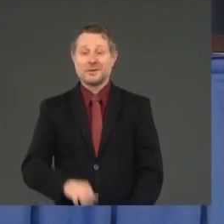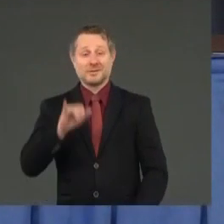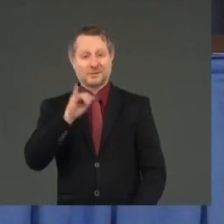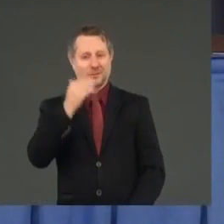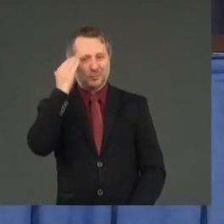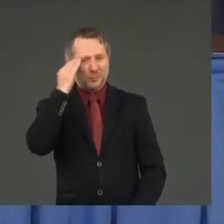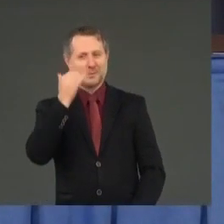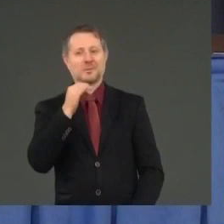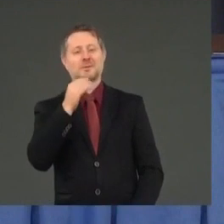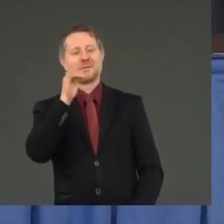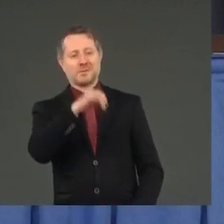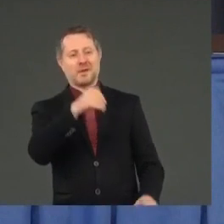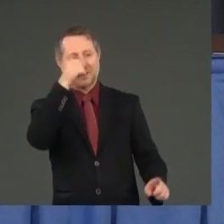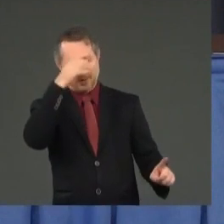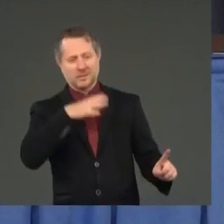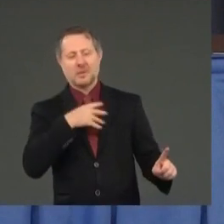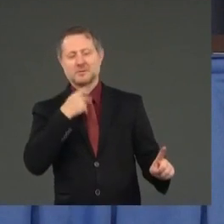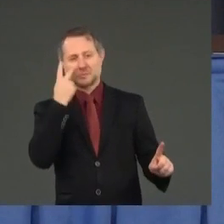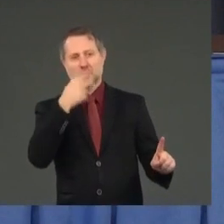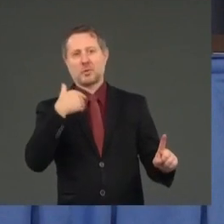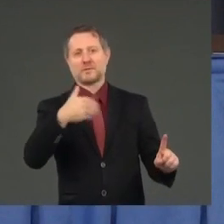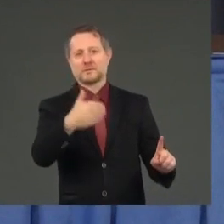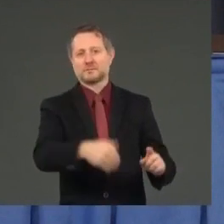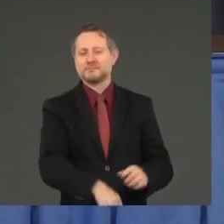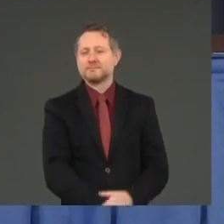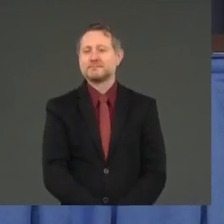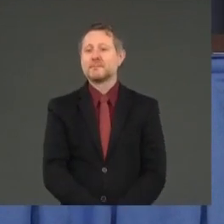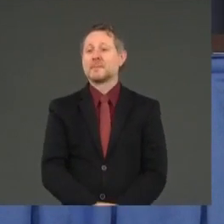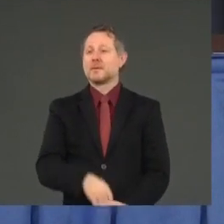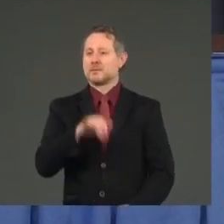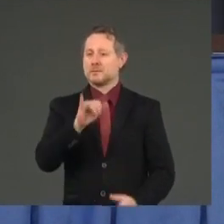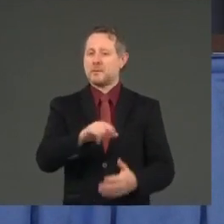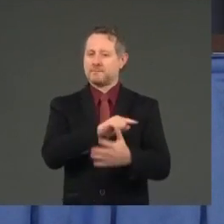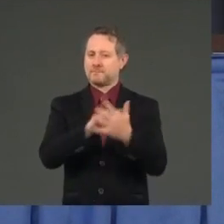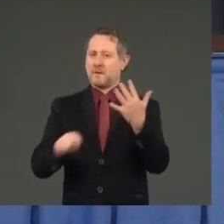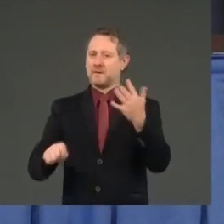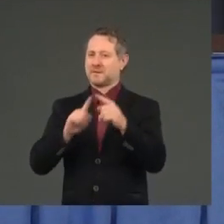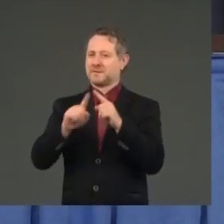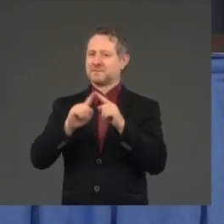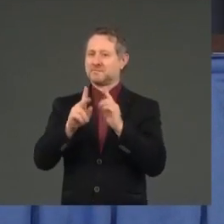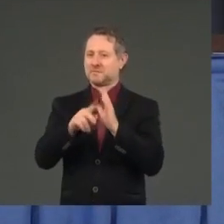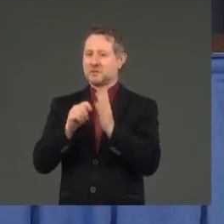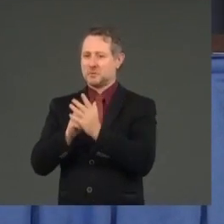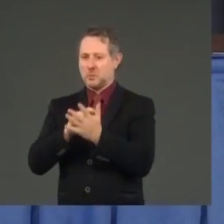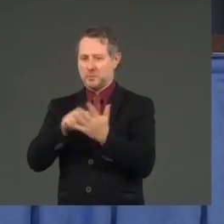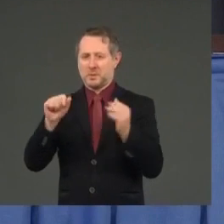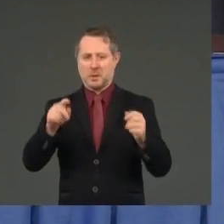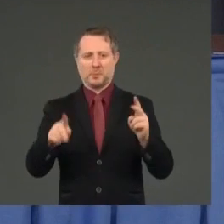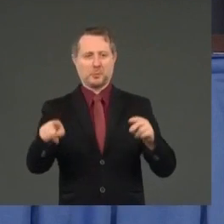GREAT. I KNOW THAT GUY, BY THE WAY.